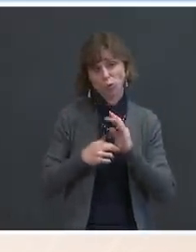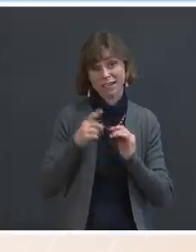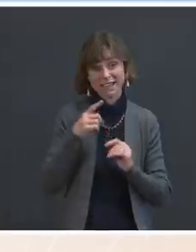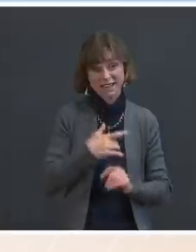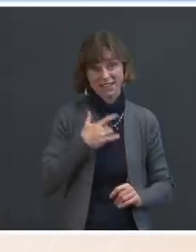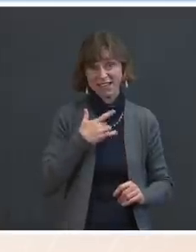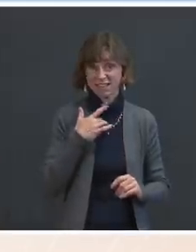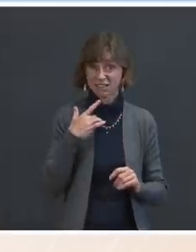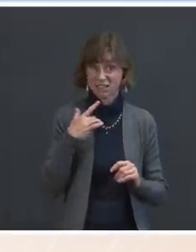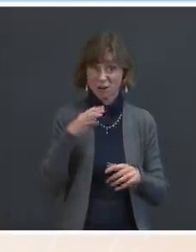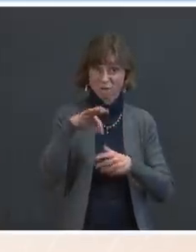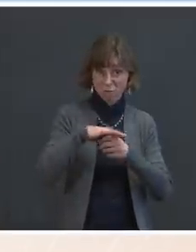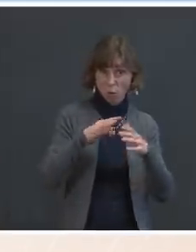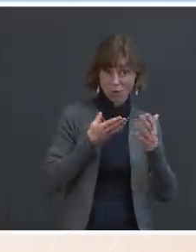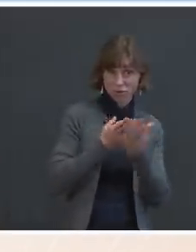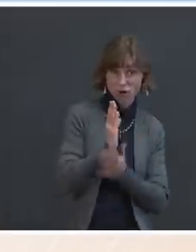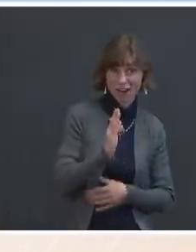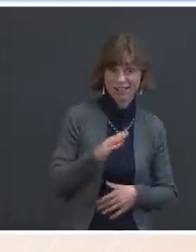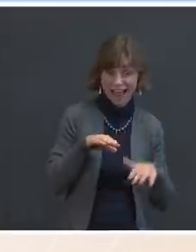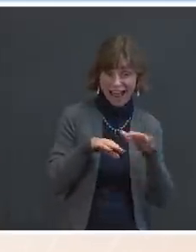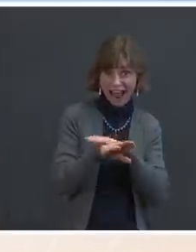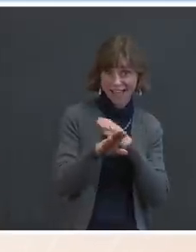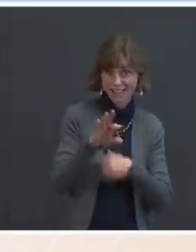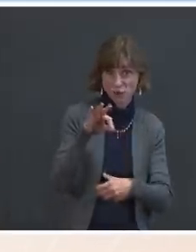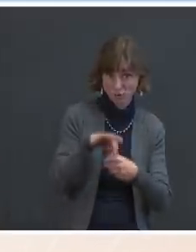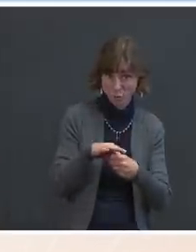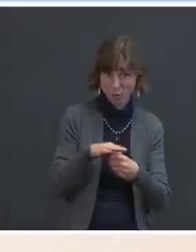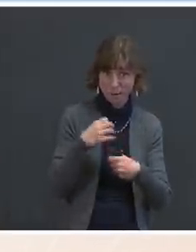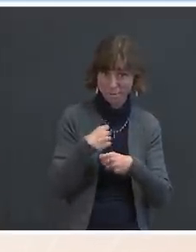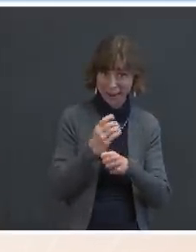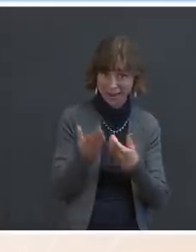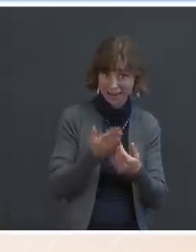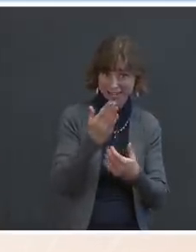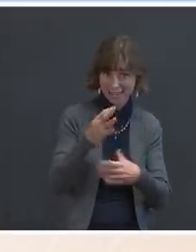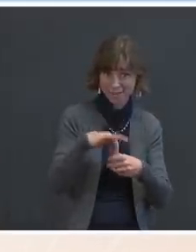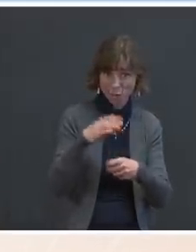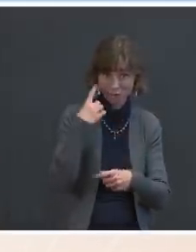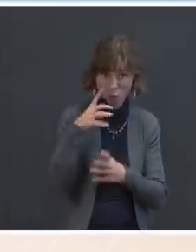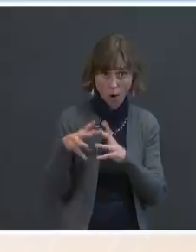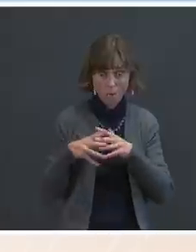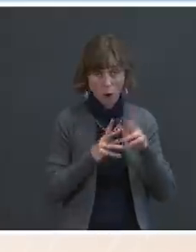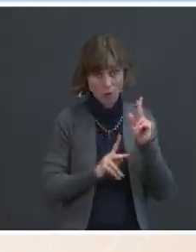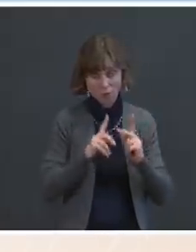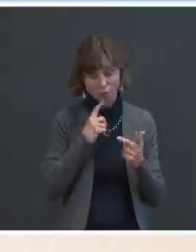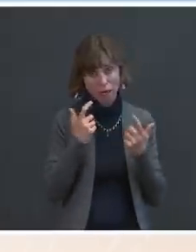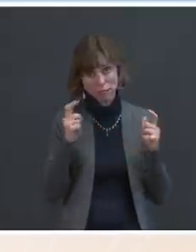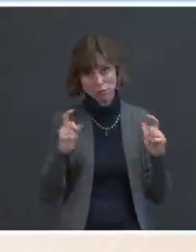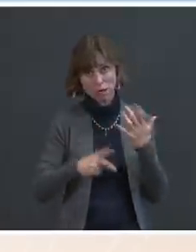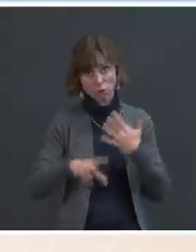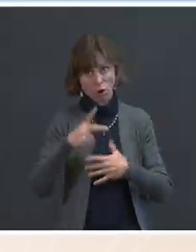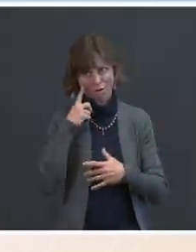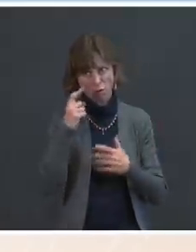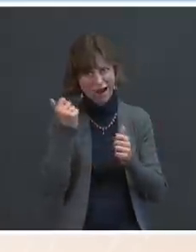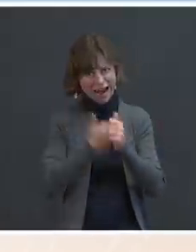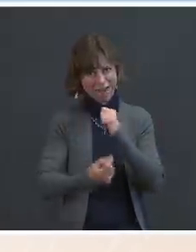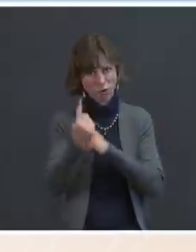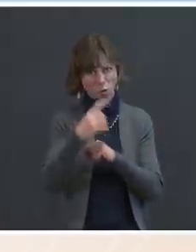ensuring it's easier for the American people -- is enough of a huge priority and should be for everyone. That's why he's signed some executive orders,